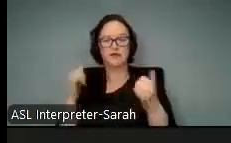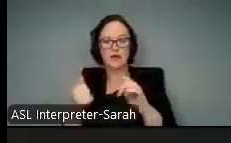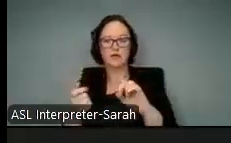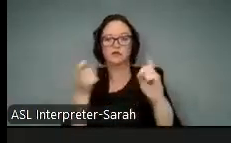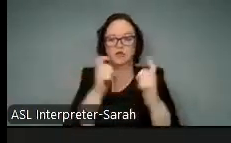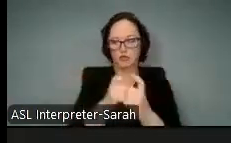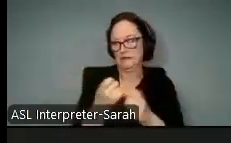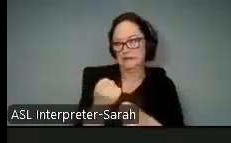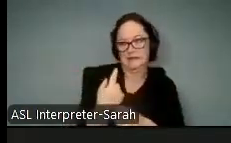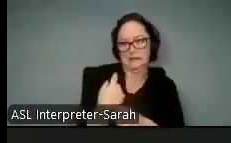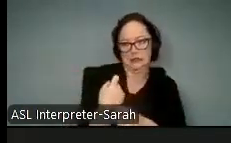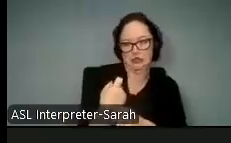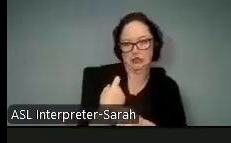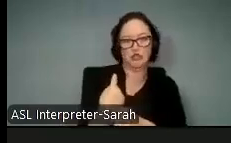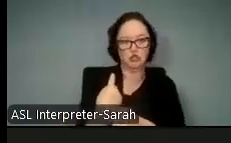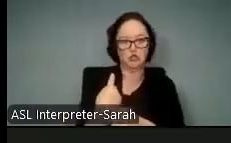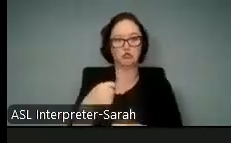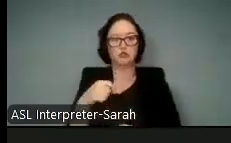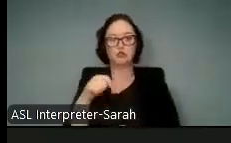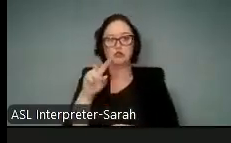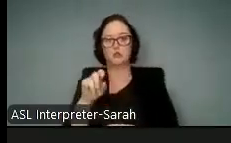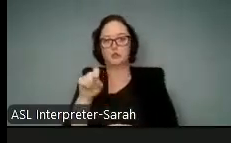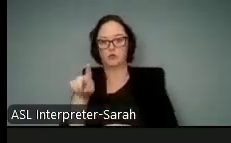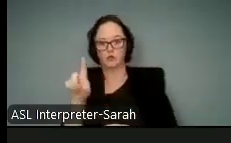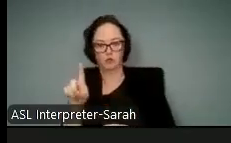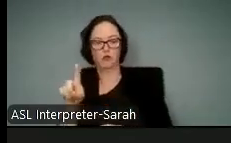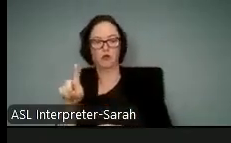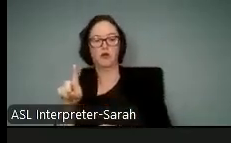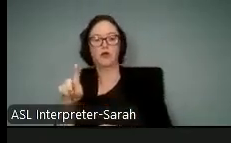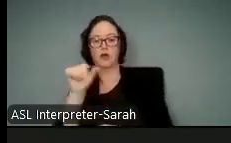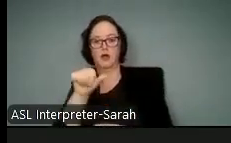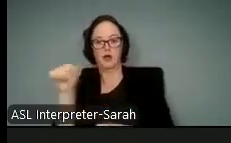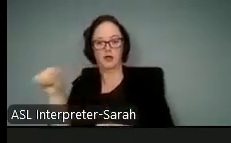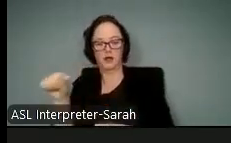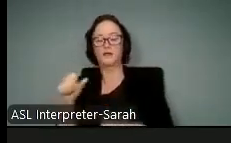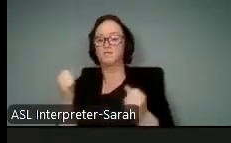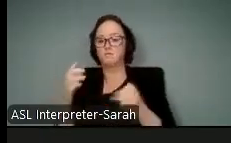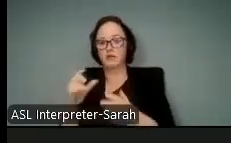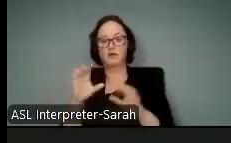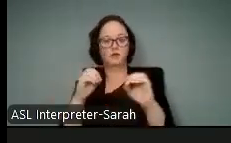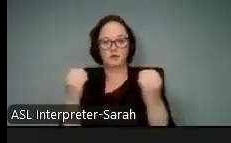which is what a lot of private companies are now targeting because it's improved standard, it's been cleaned up a little bit,